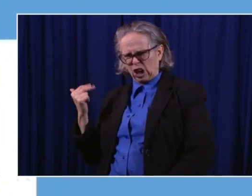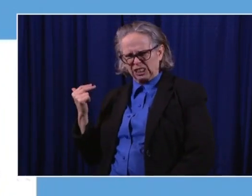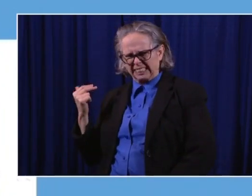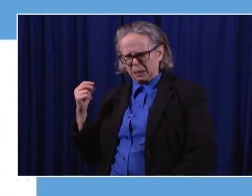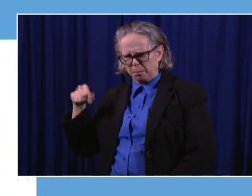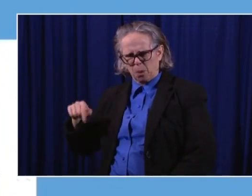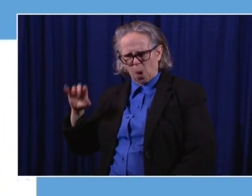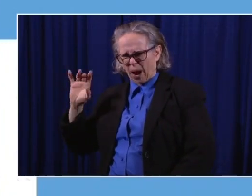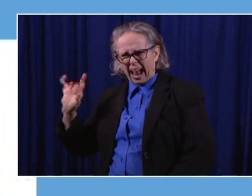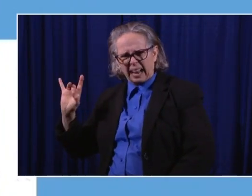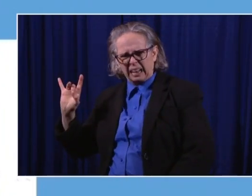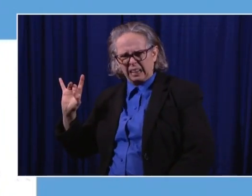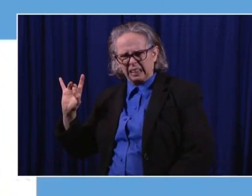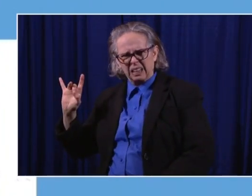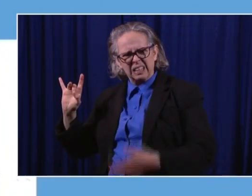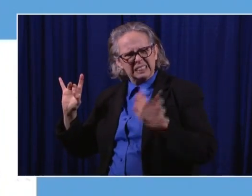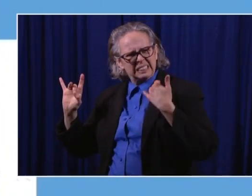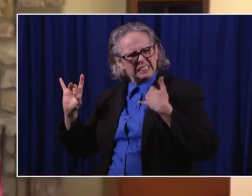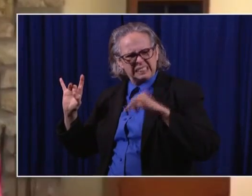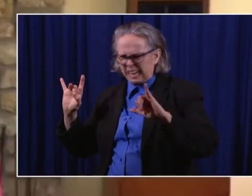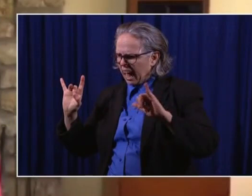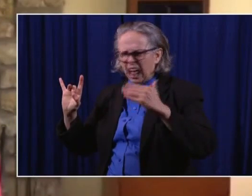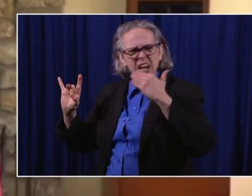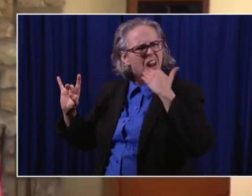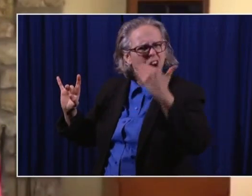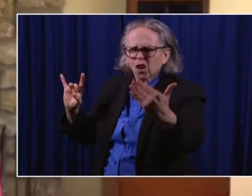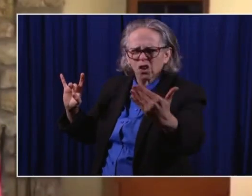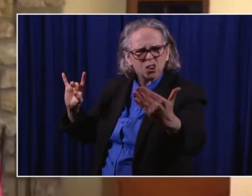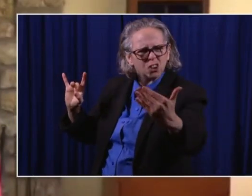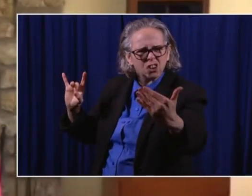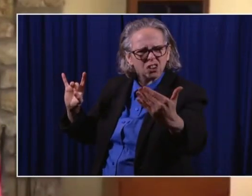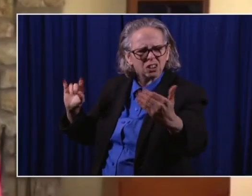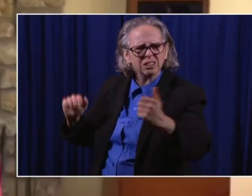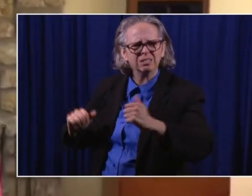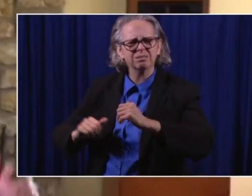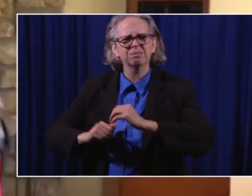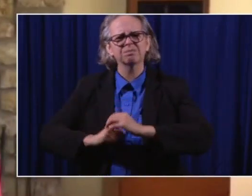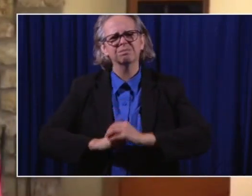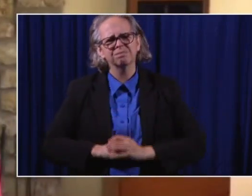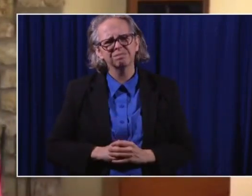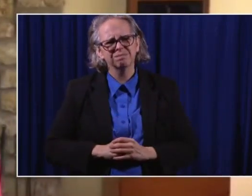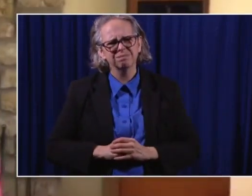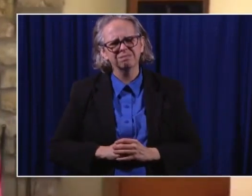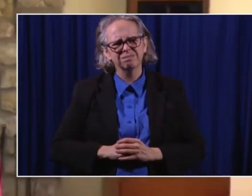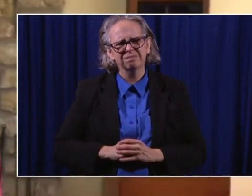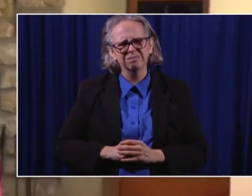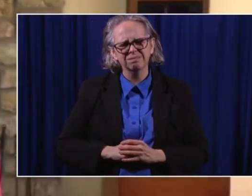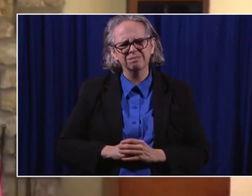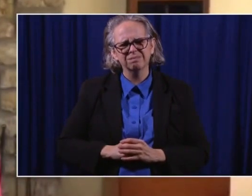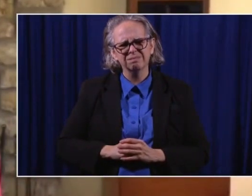THE LAST DAY WAS 13.8. NOT HEADING IN THE RIGHT DIRECTION.